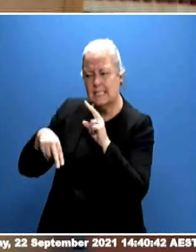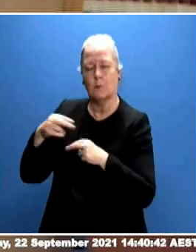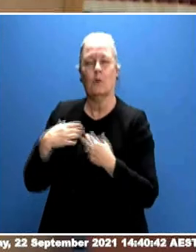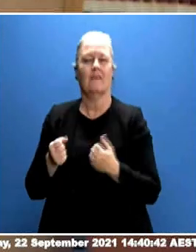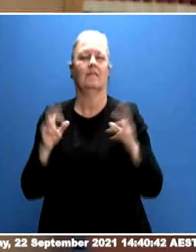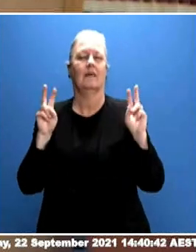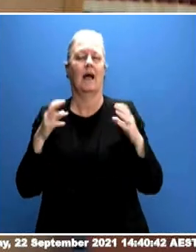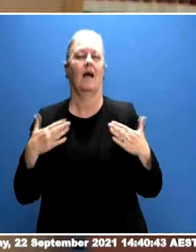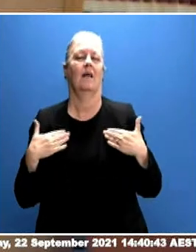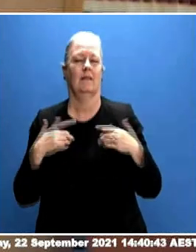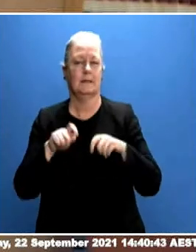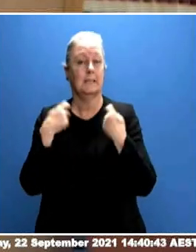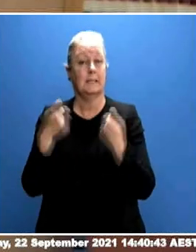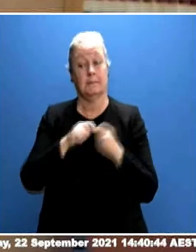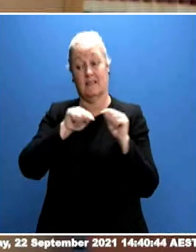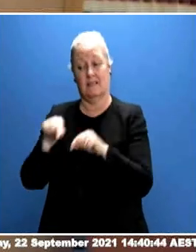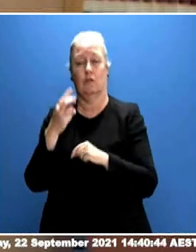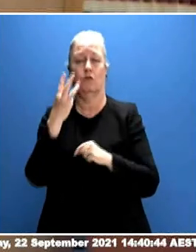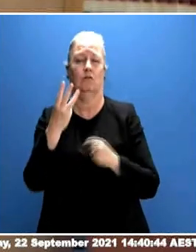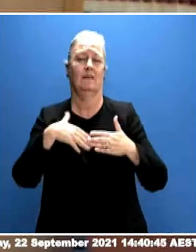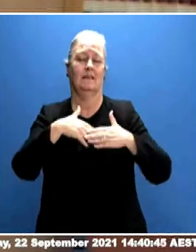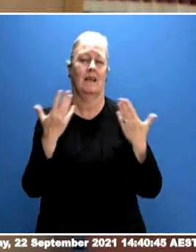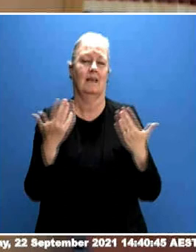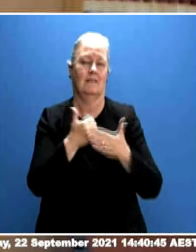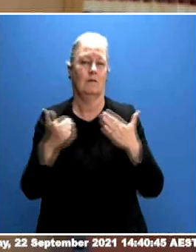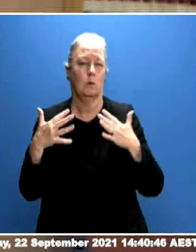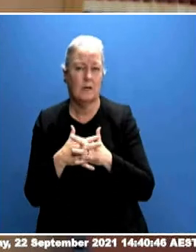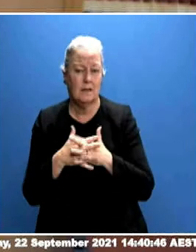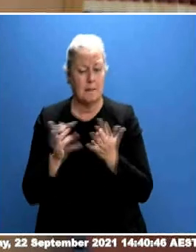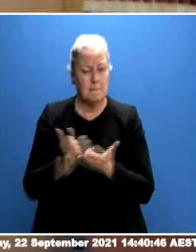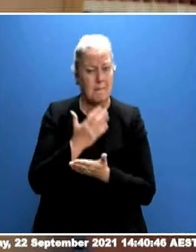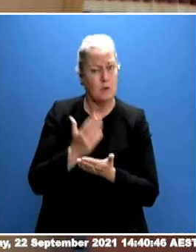days a week, where we can make sure the children are assessed, or bring them in as necessary.